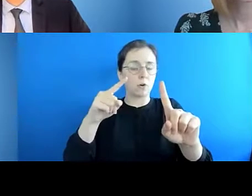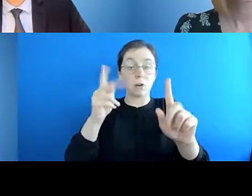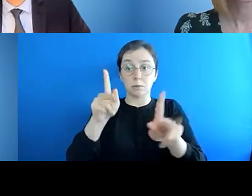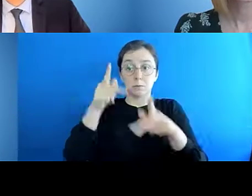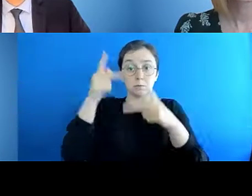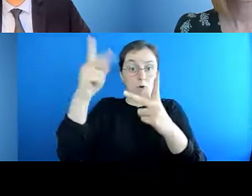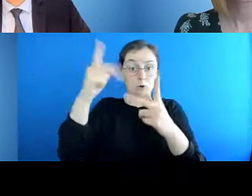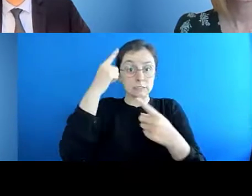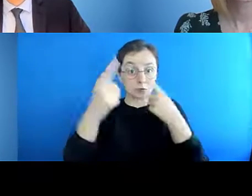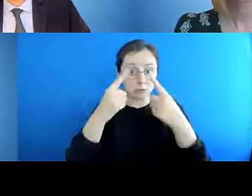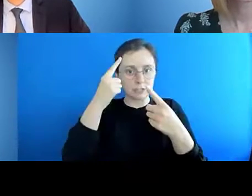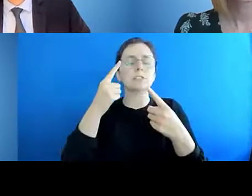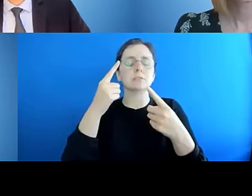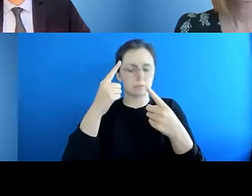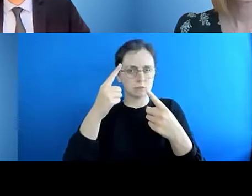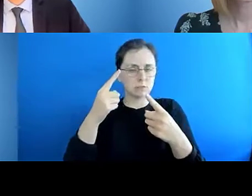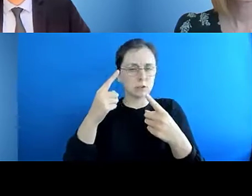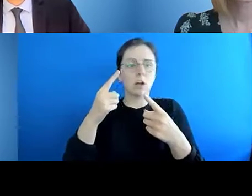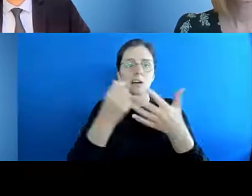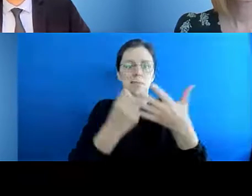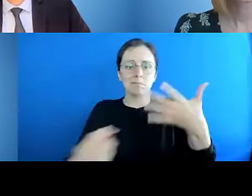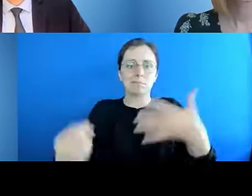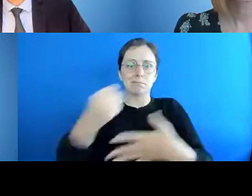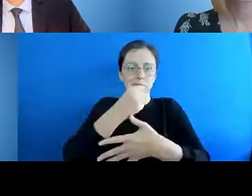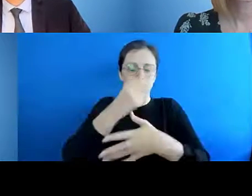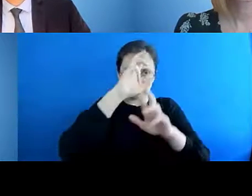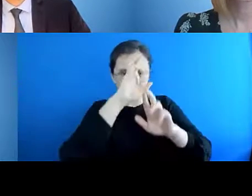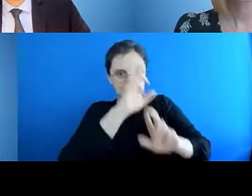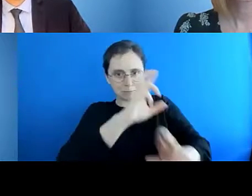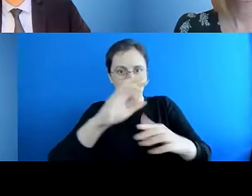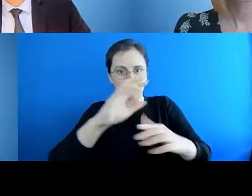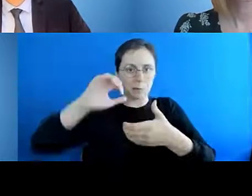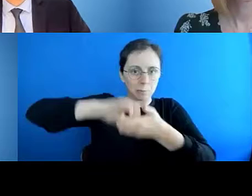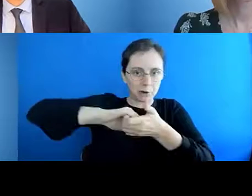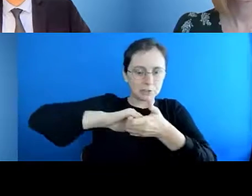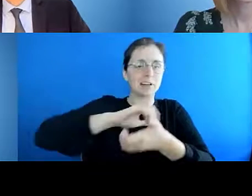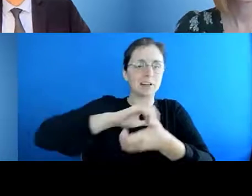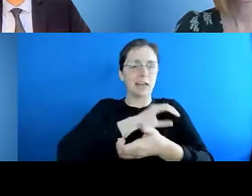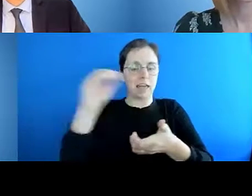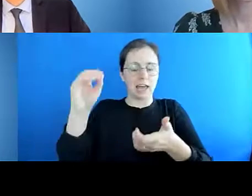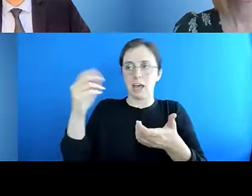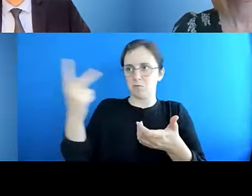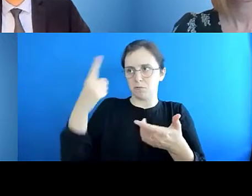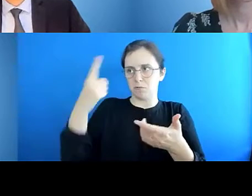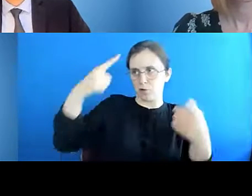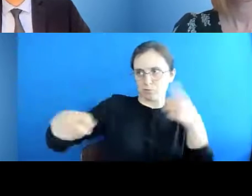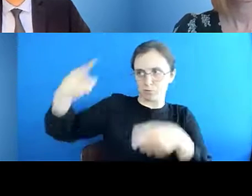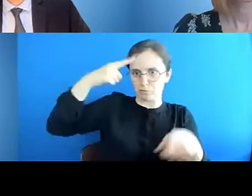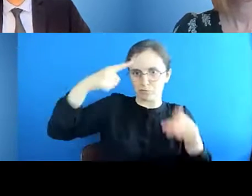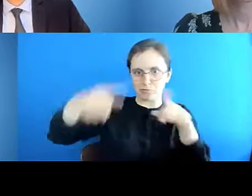is to facilitate respectful partnership and mutually agreed upon data management and sharing practices,